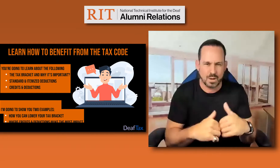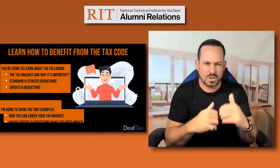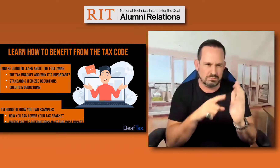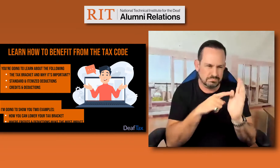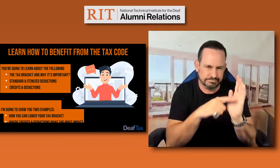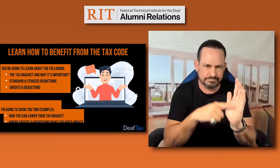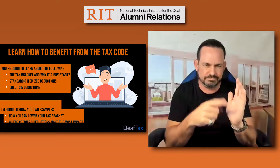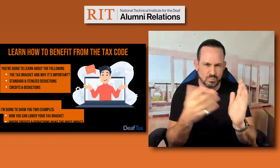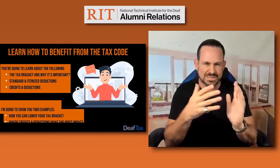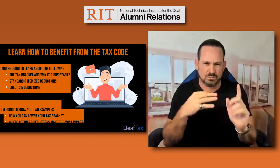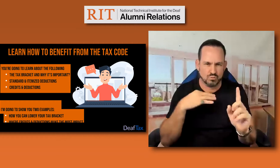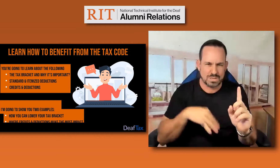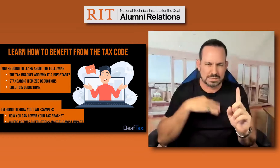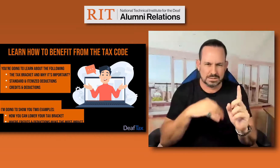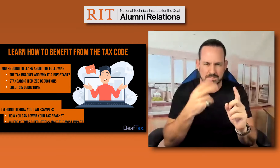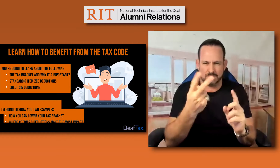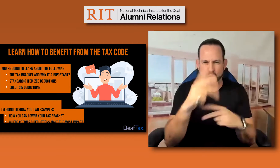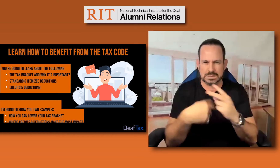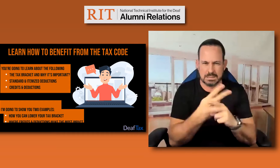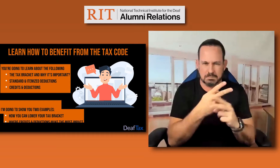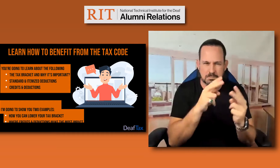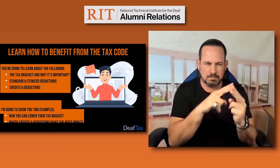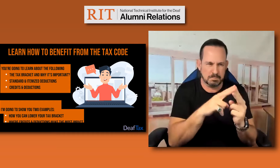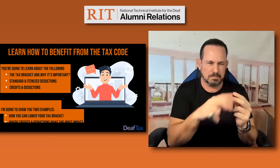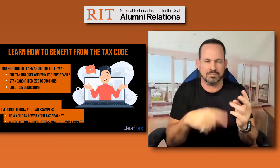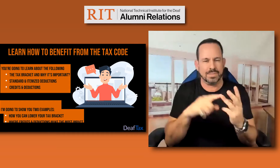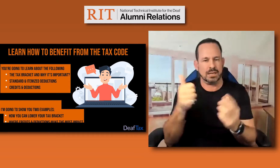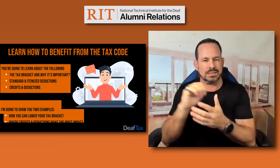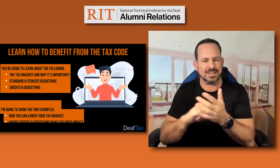We will look closely and break down what credits look like--